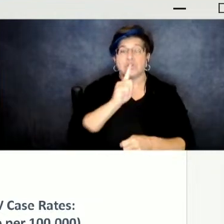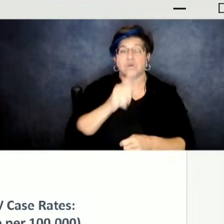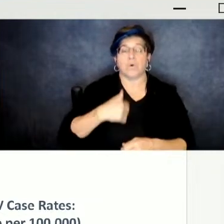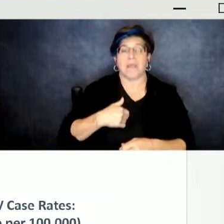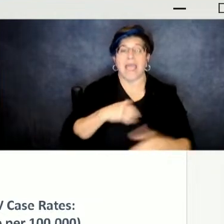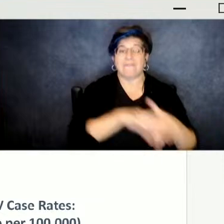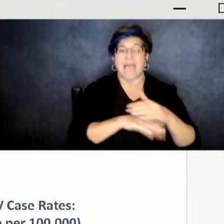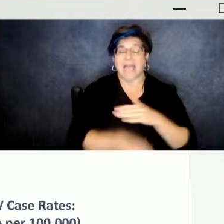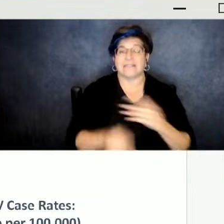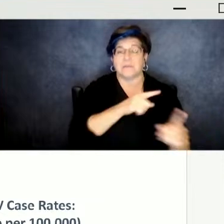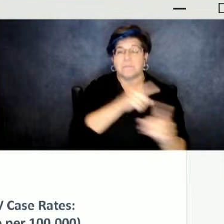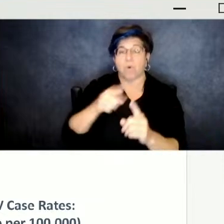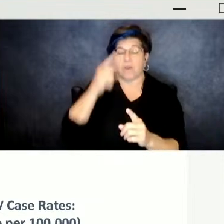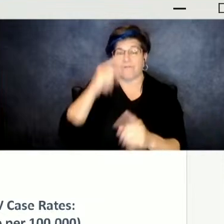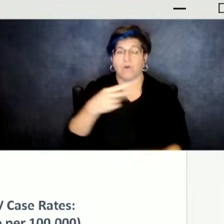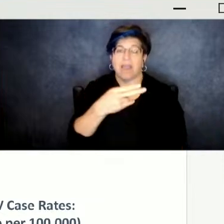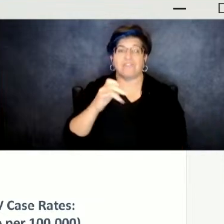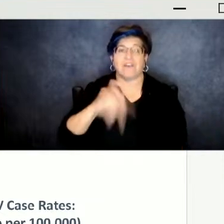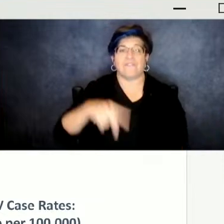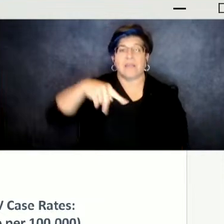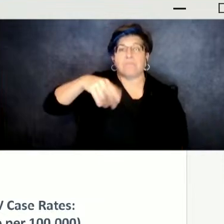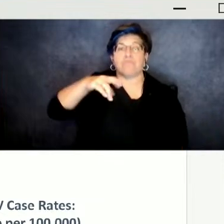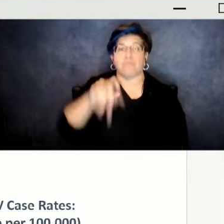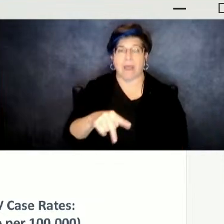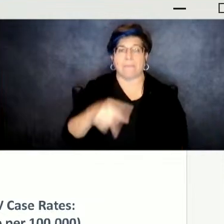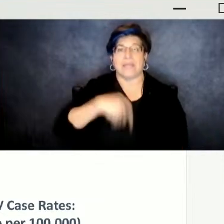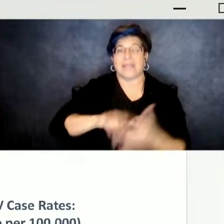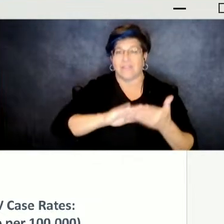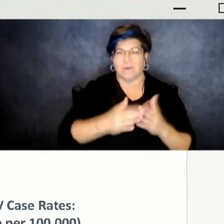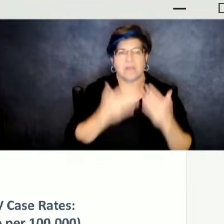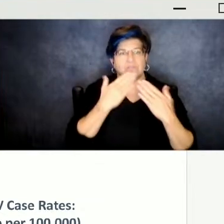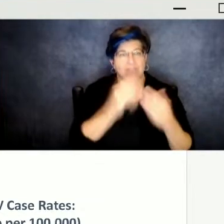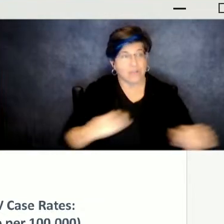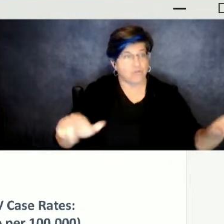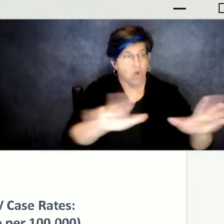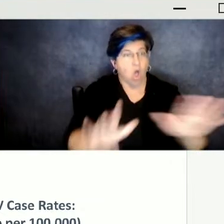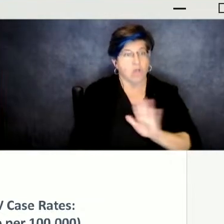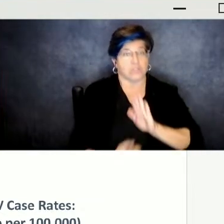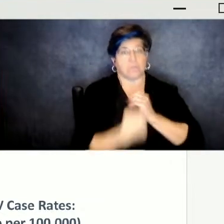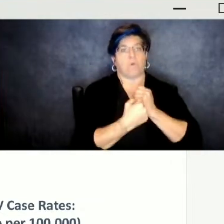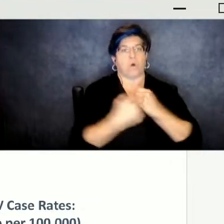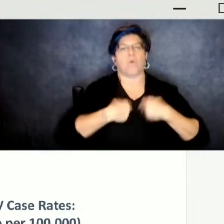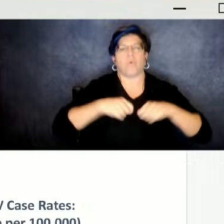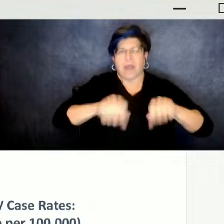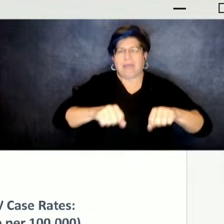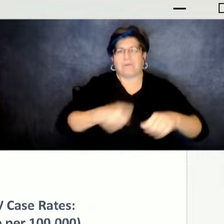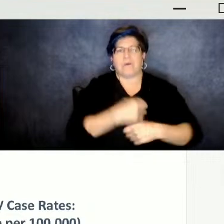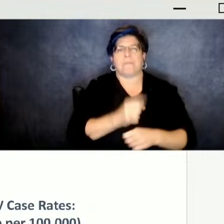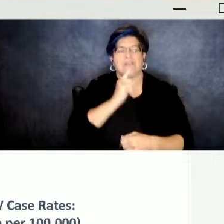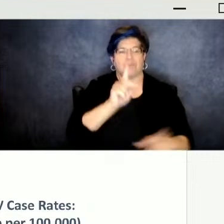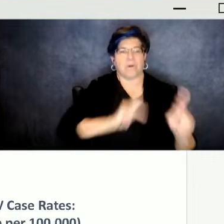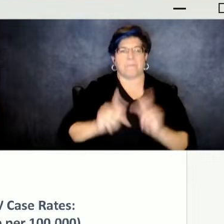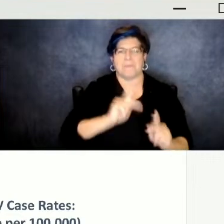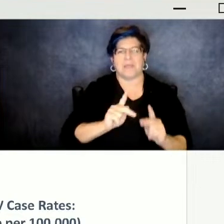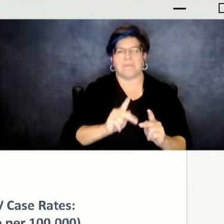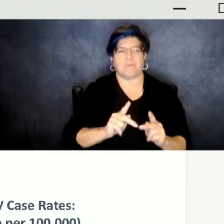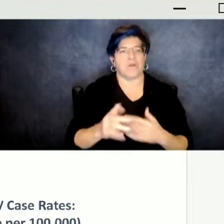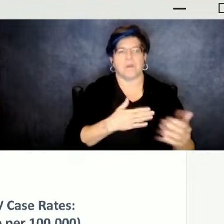PARTNERSHIPS ARE MAKING SURE THAT WE HAVE ACCESS POINTS FOR